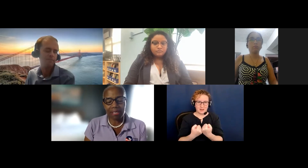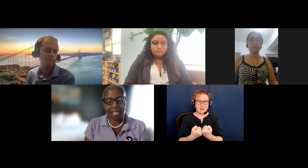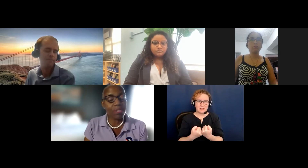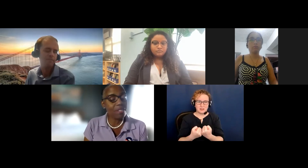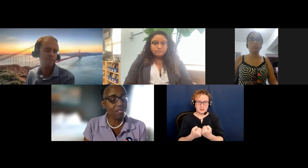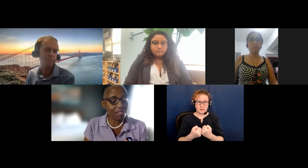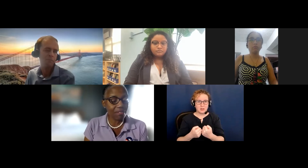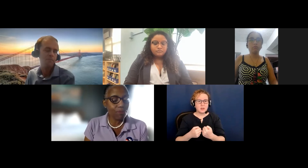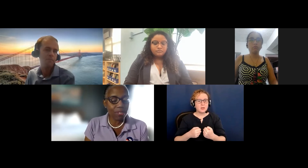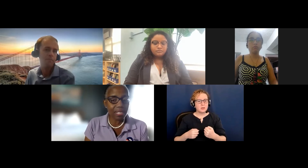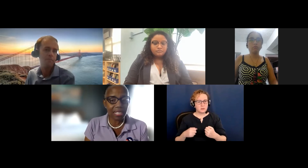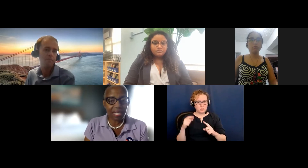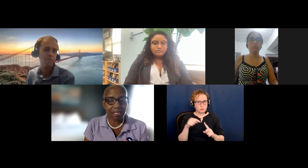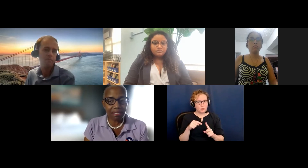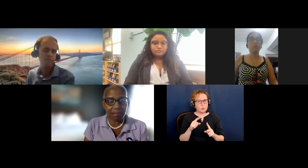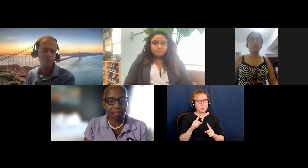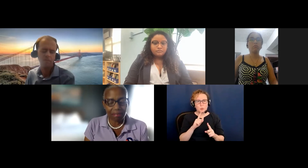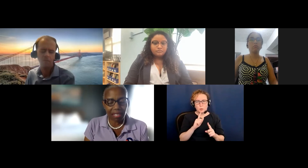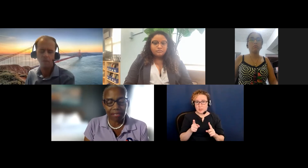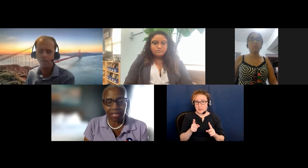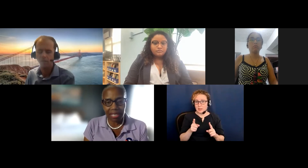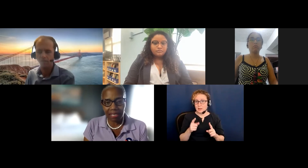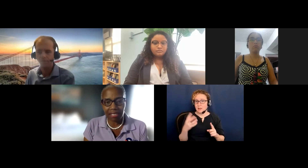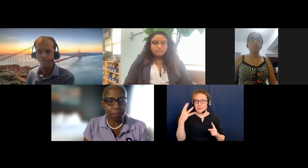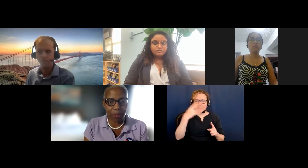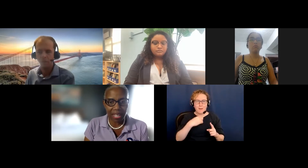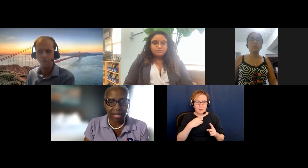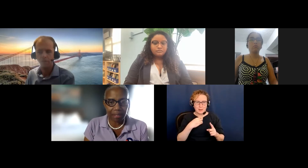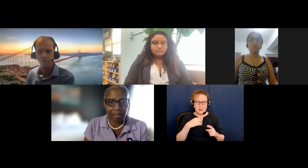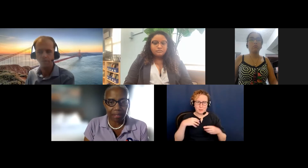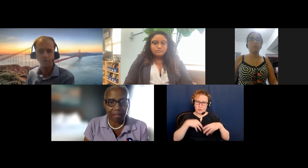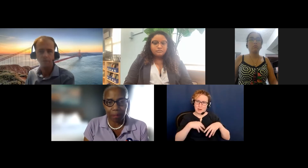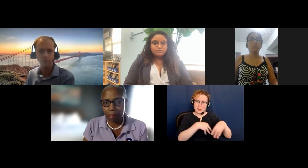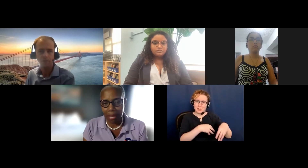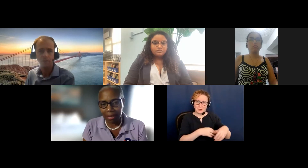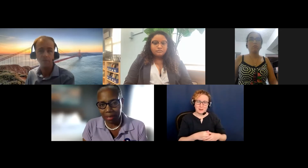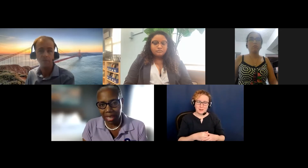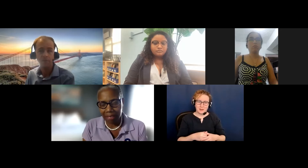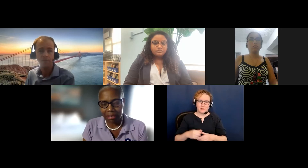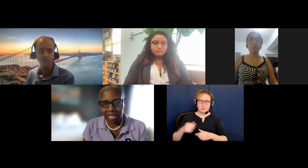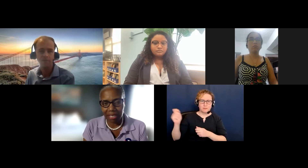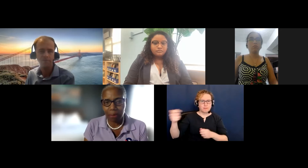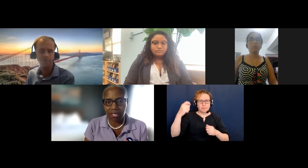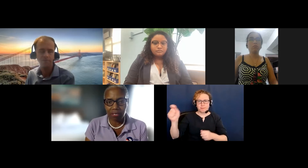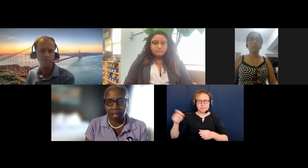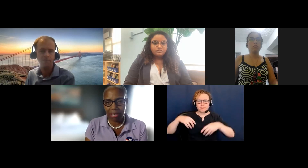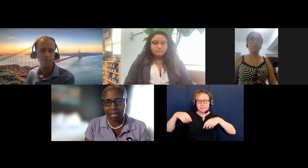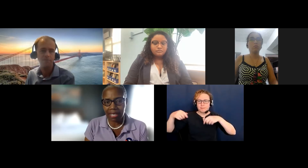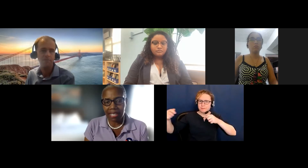It was a really lovely parade that we had with the kids marching around with the